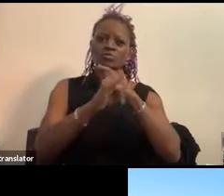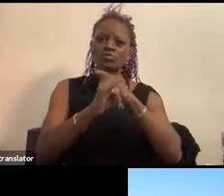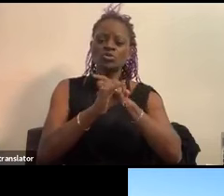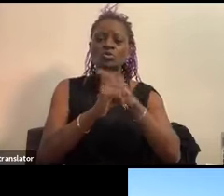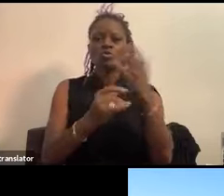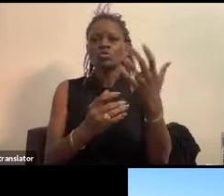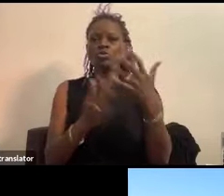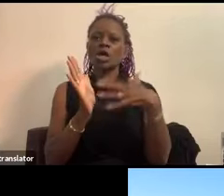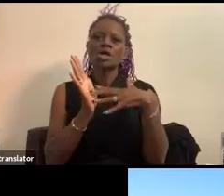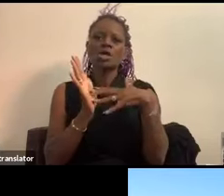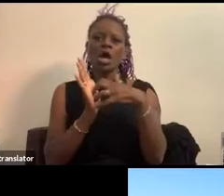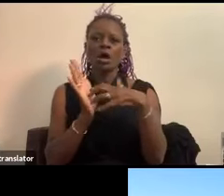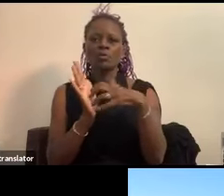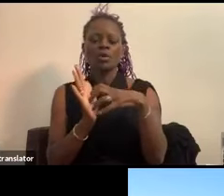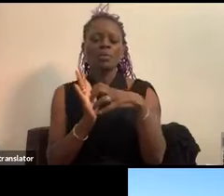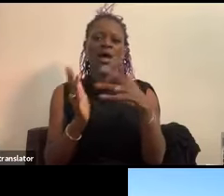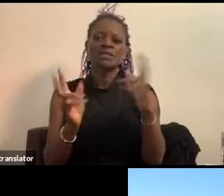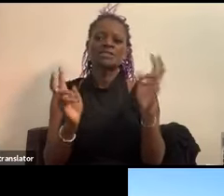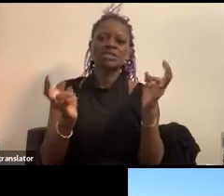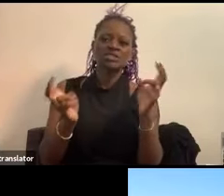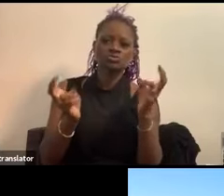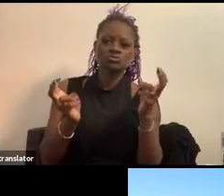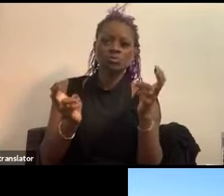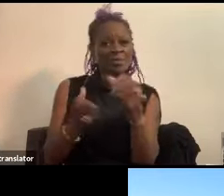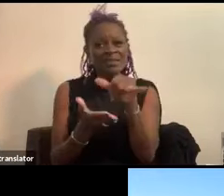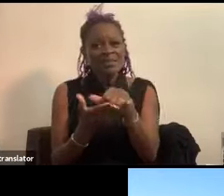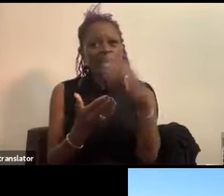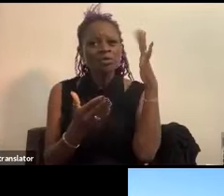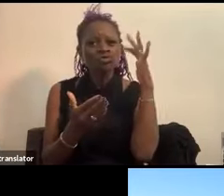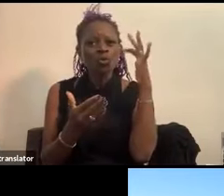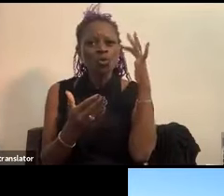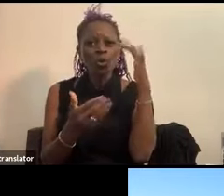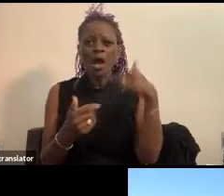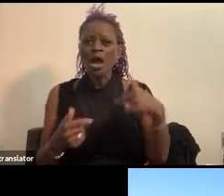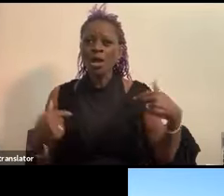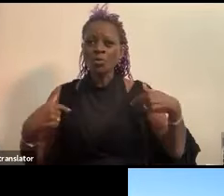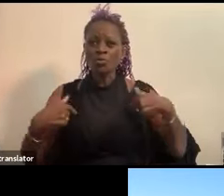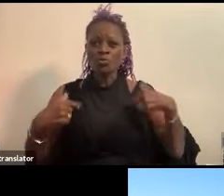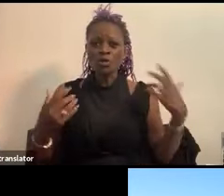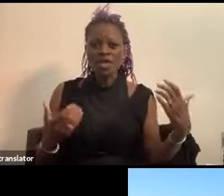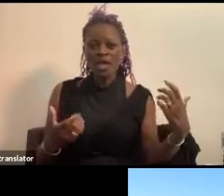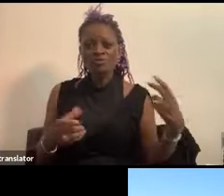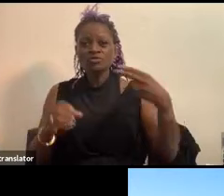That is why the county Sonoma joined six other barrier counties a few weeks ago and